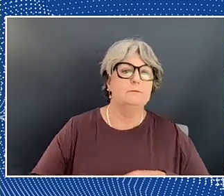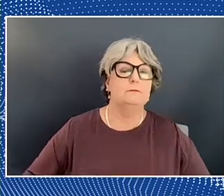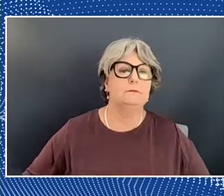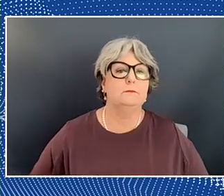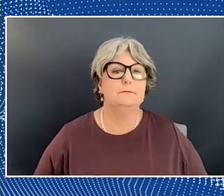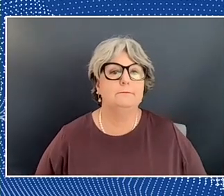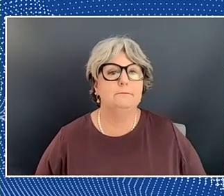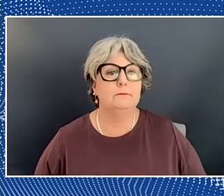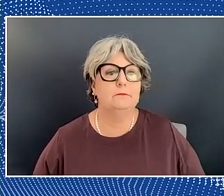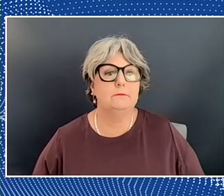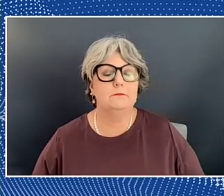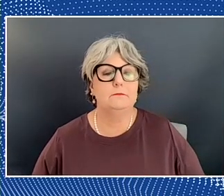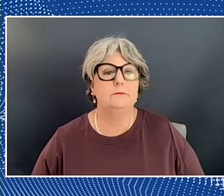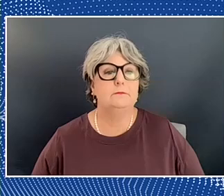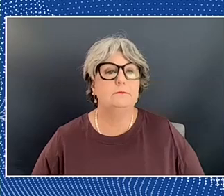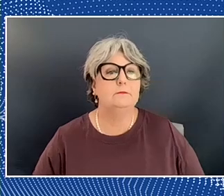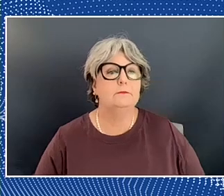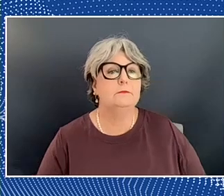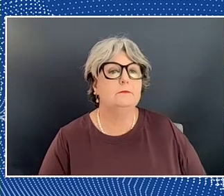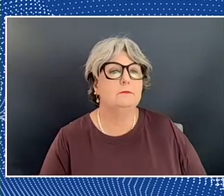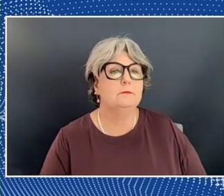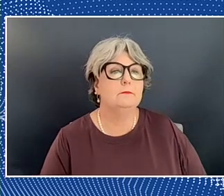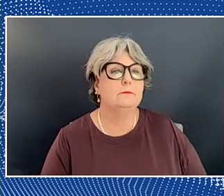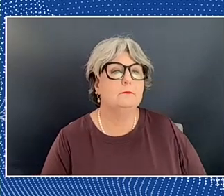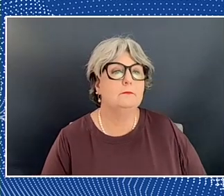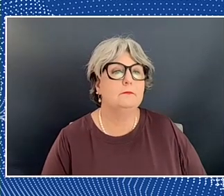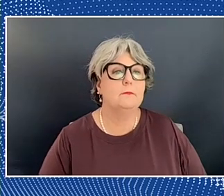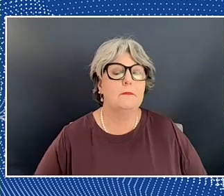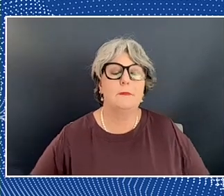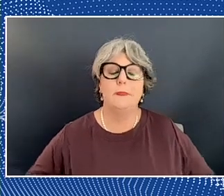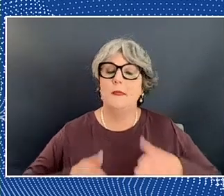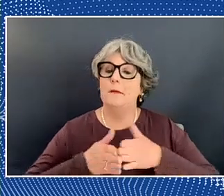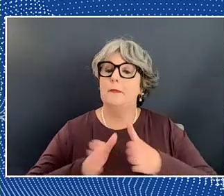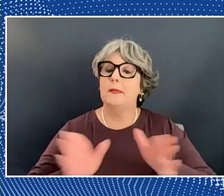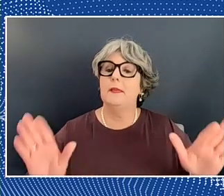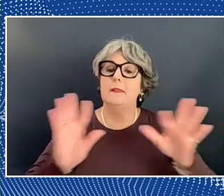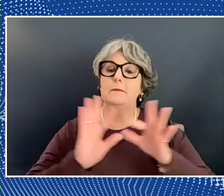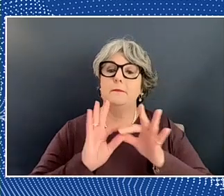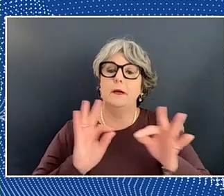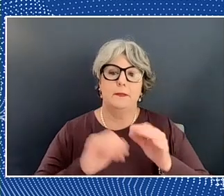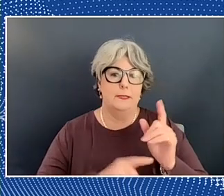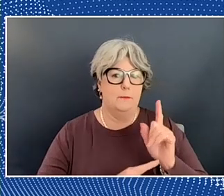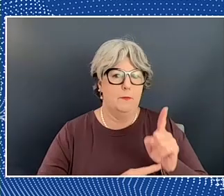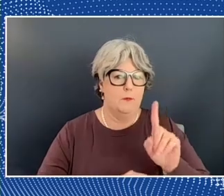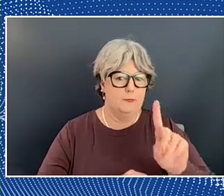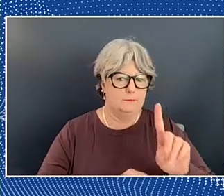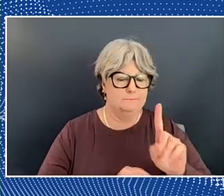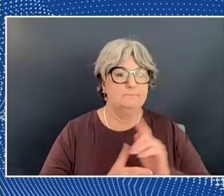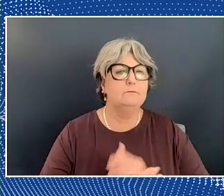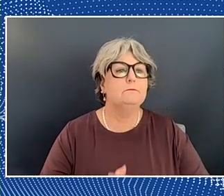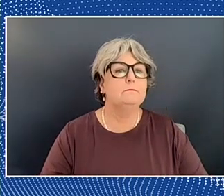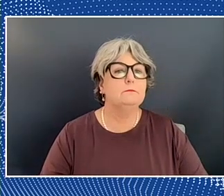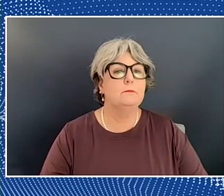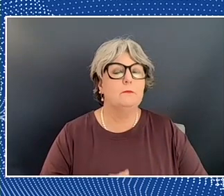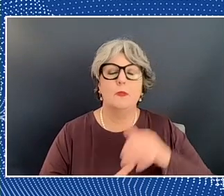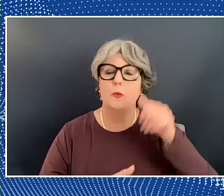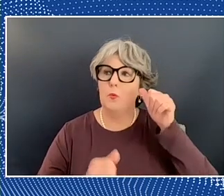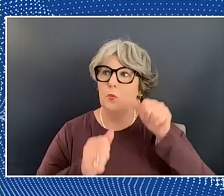So we will start the public commentary momentarily. Please remember that you